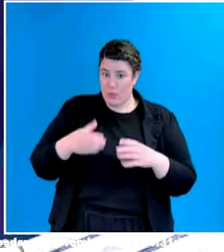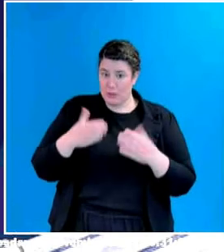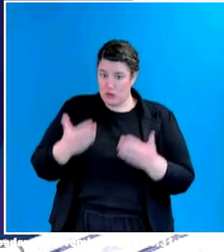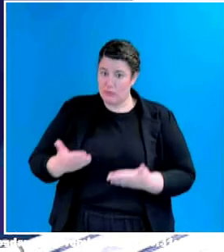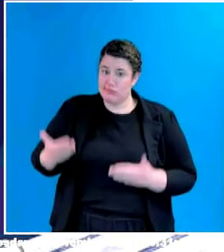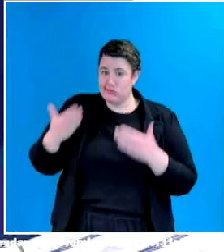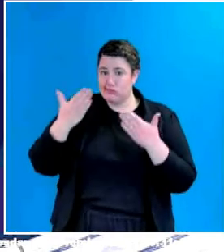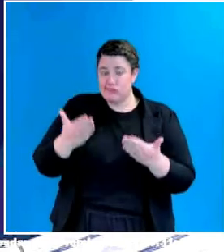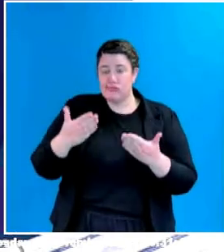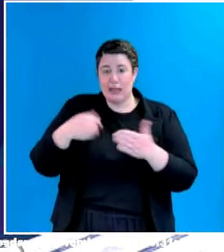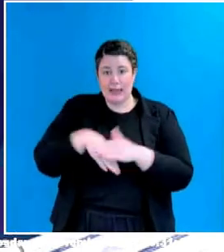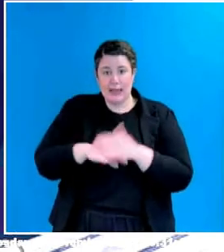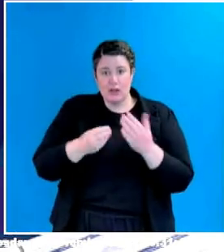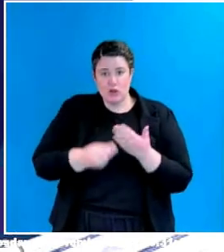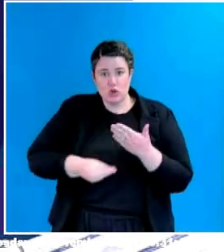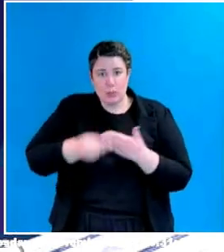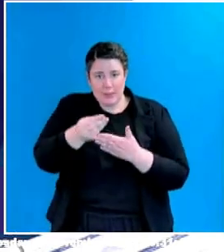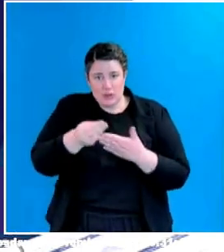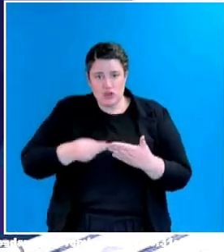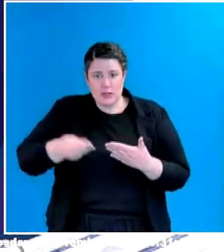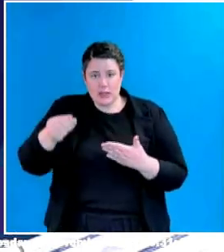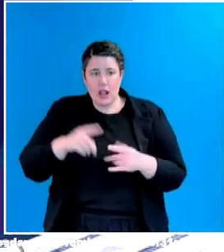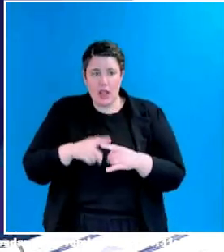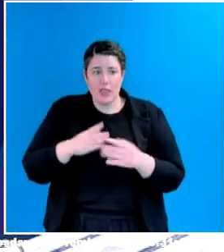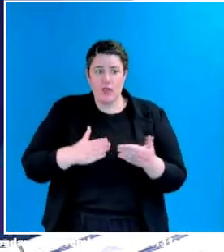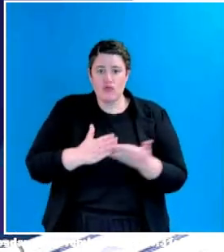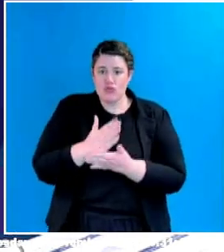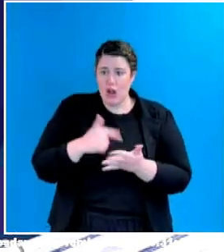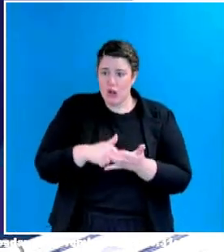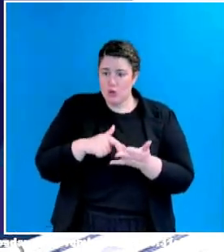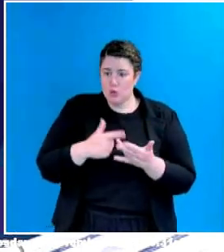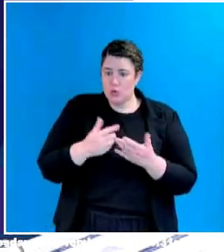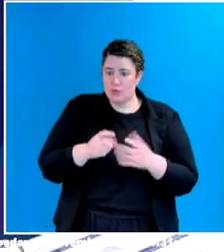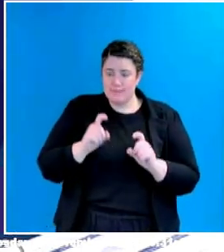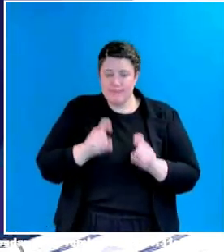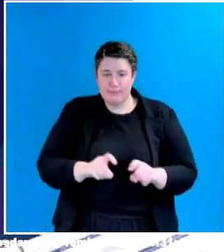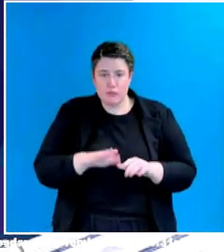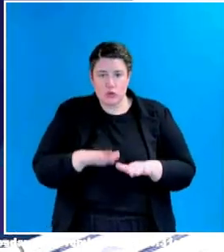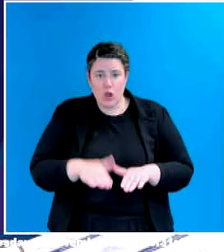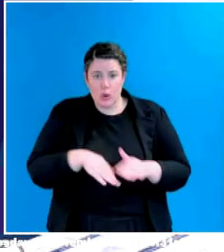submissions and other things, like the right to keep my child in a school that